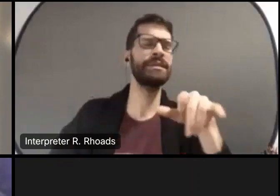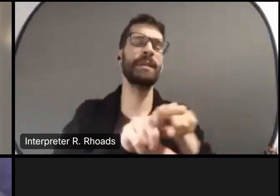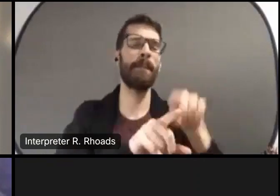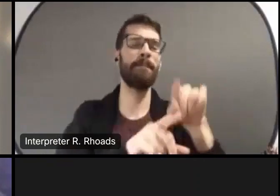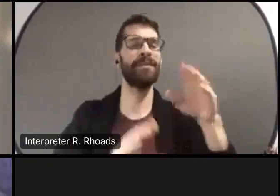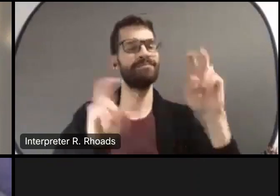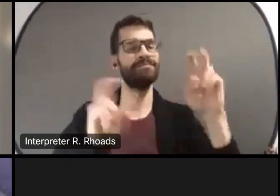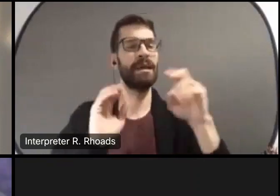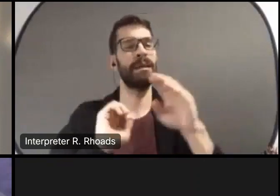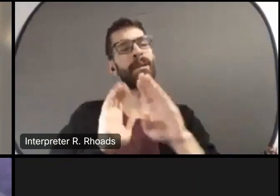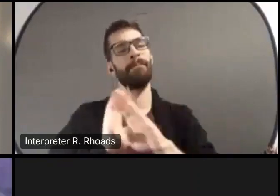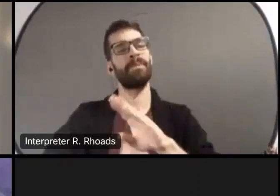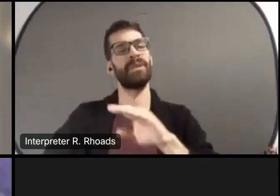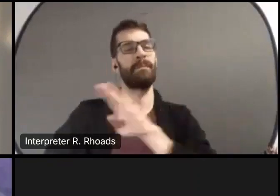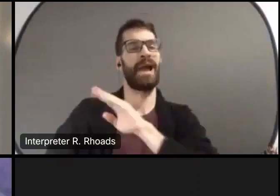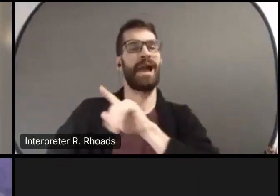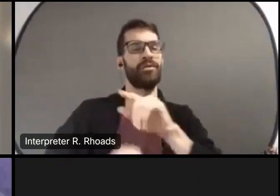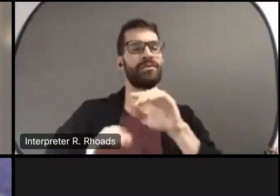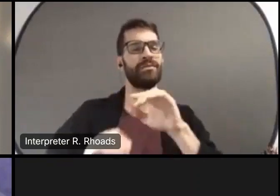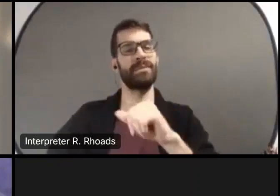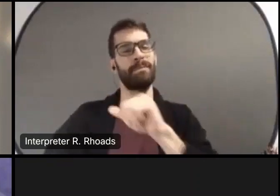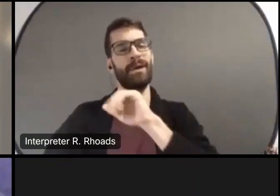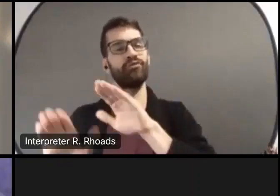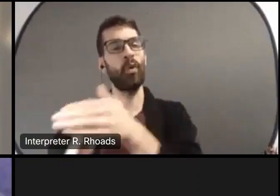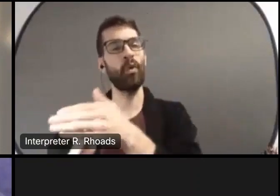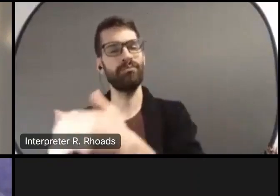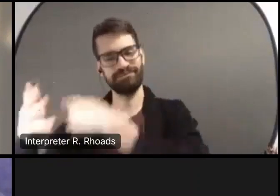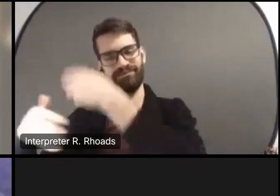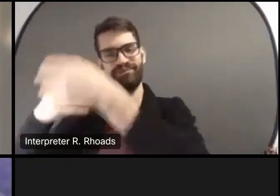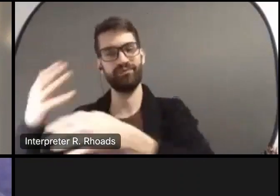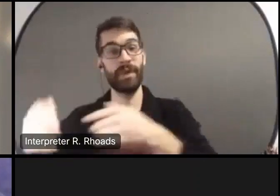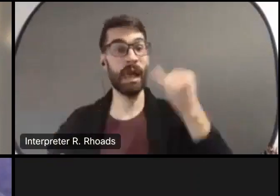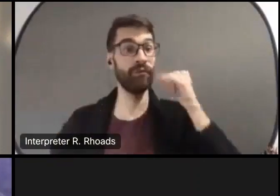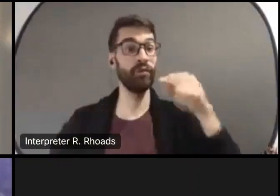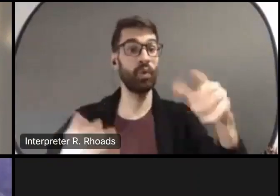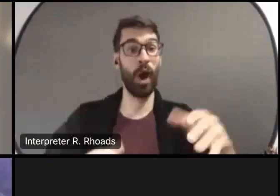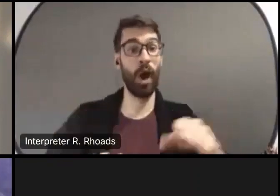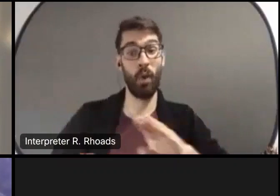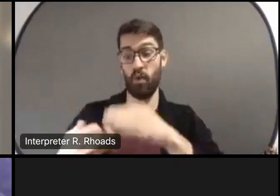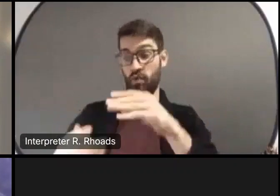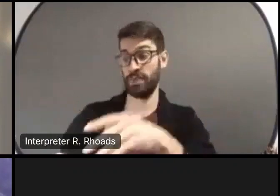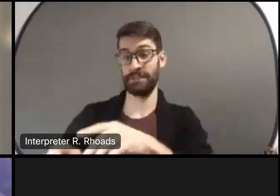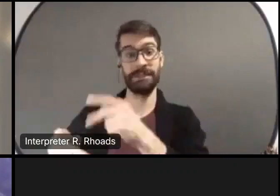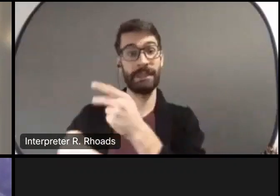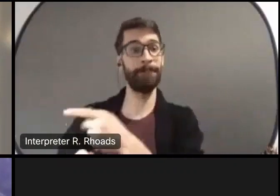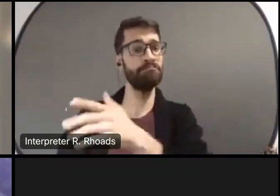chat they're welcome to. But I would say at the beginning of the year, since we're going into